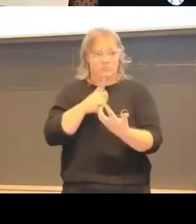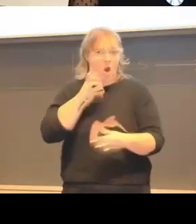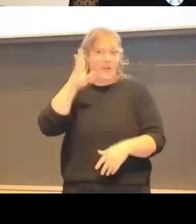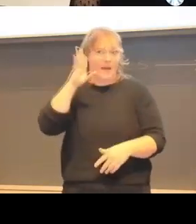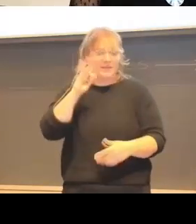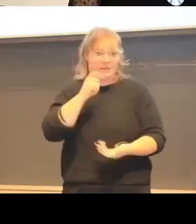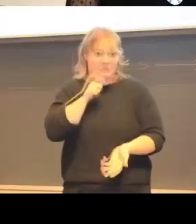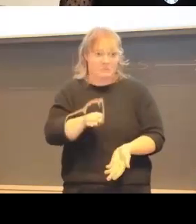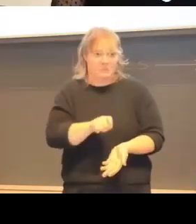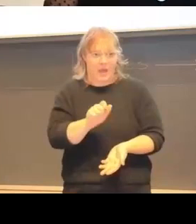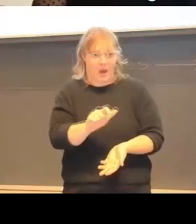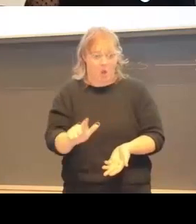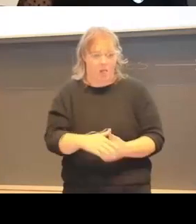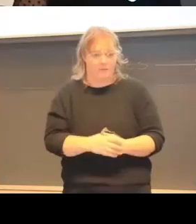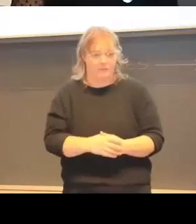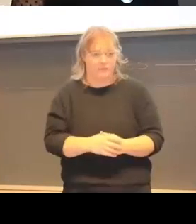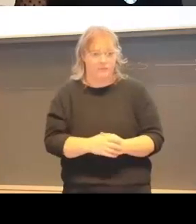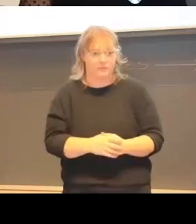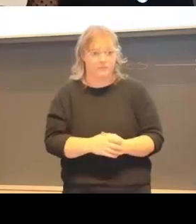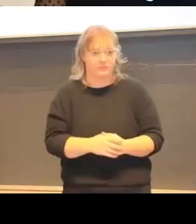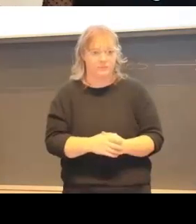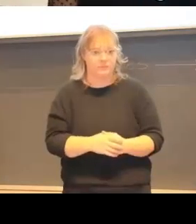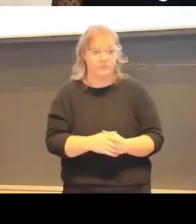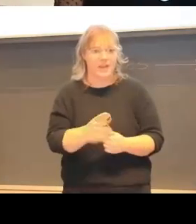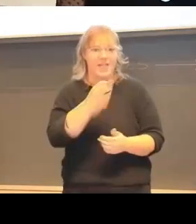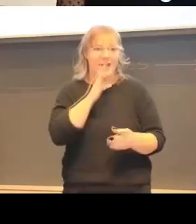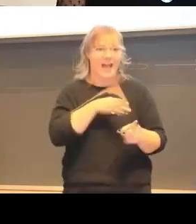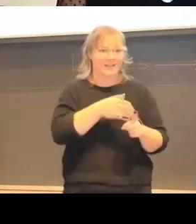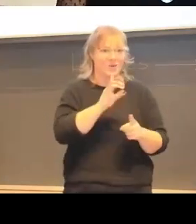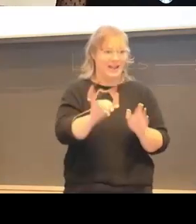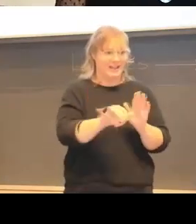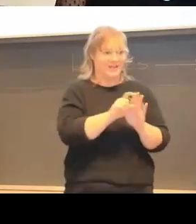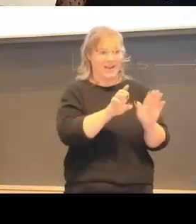predicted Behavior at cycle two with the expert identifying the behaviors present twice at the